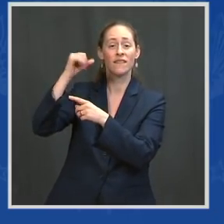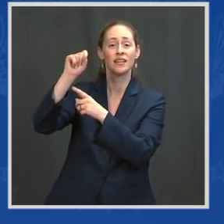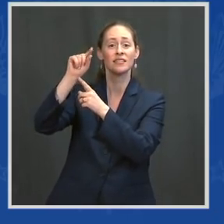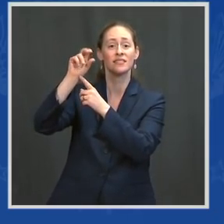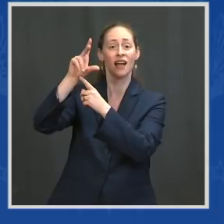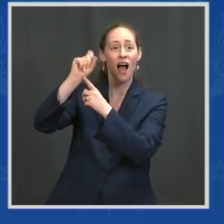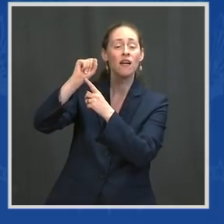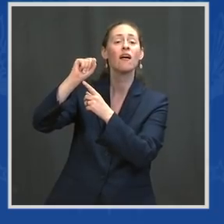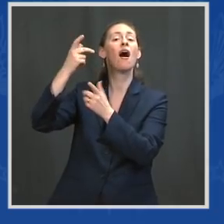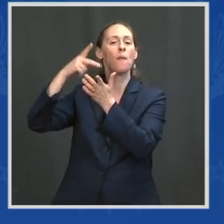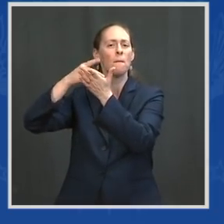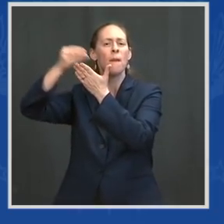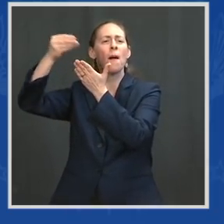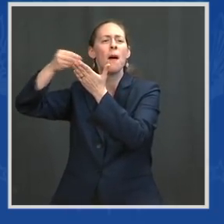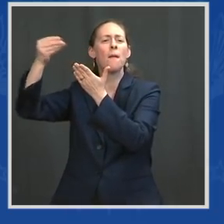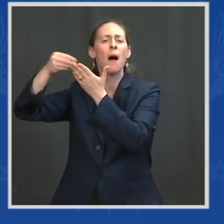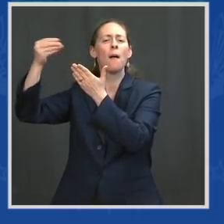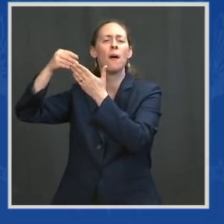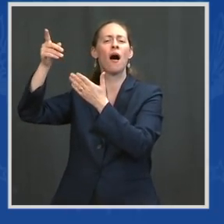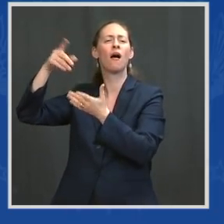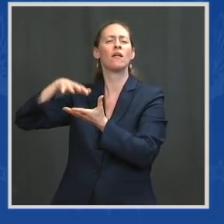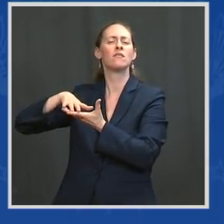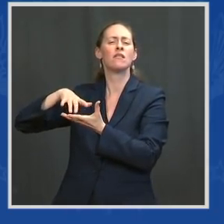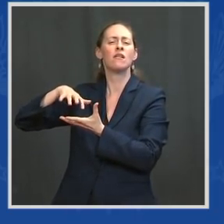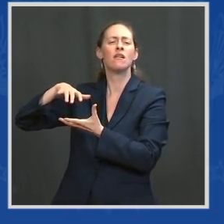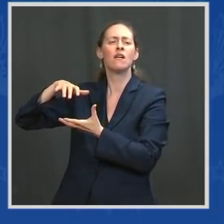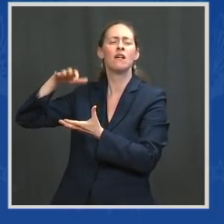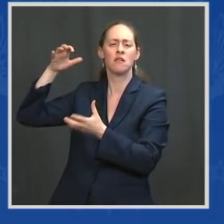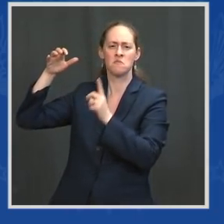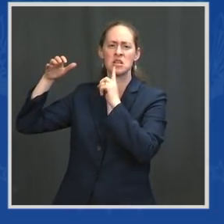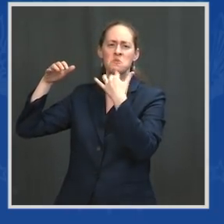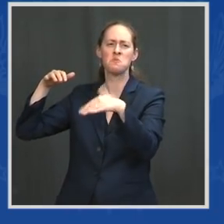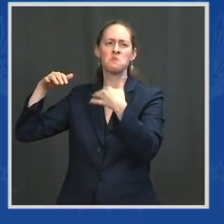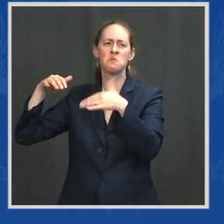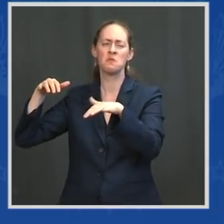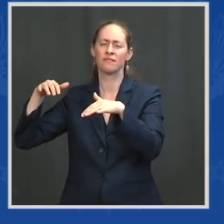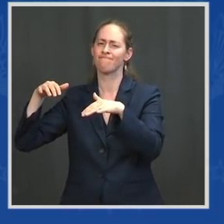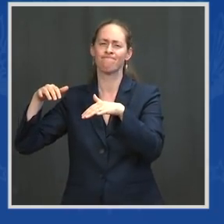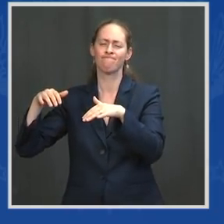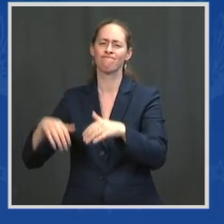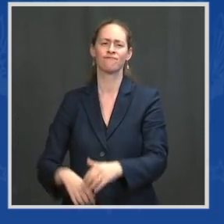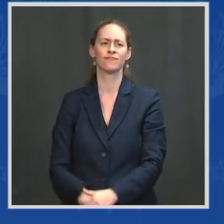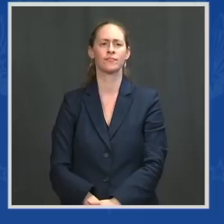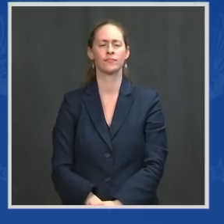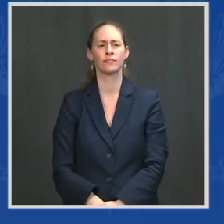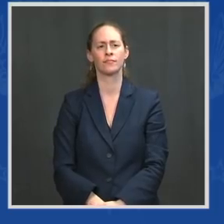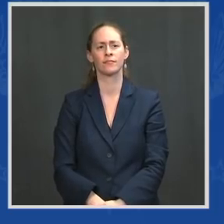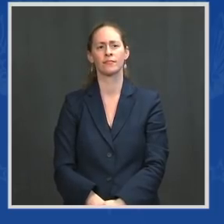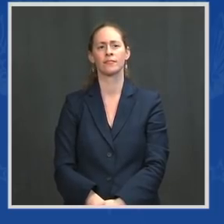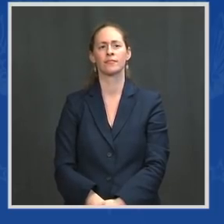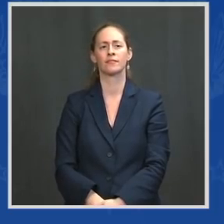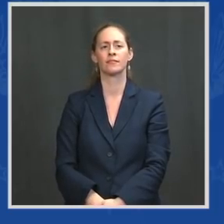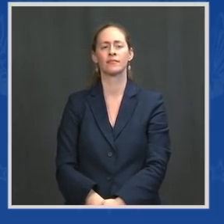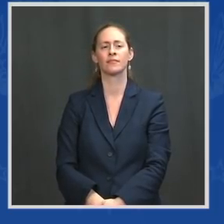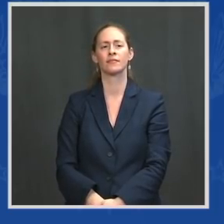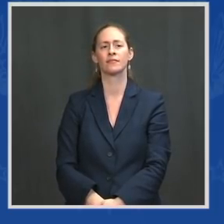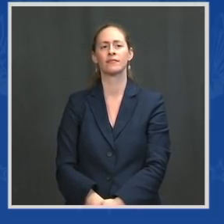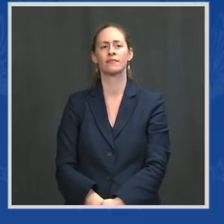The remaining 37 percent goes to dividends, which makes sense. But it leaves 9 percent -- 9 percent for everything,